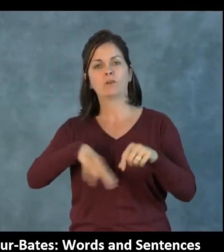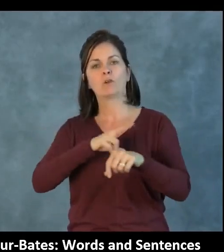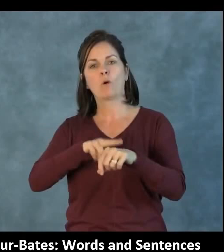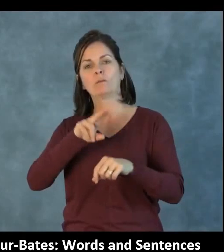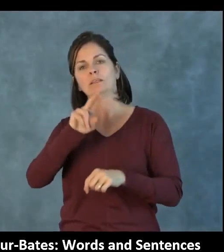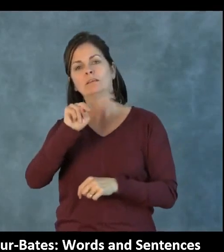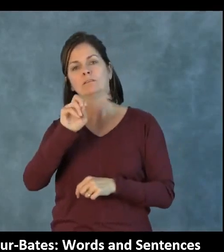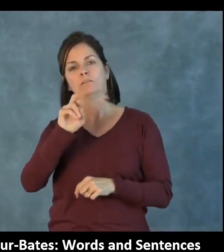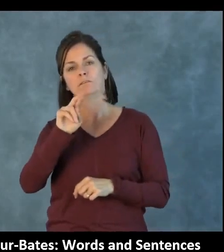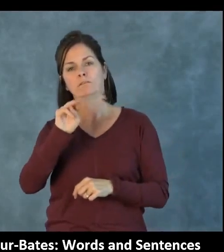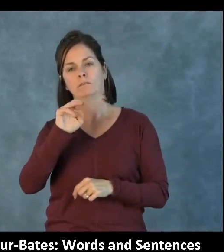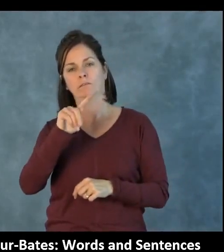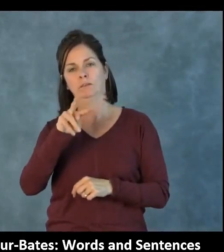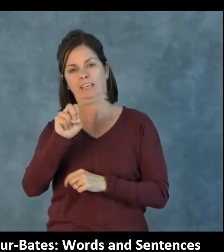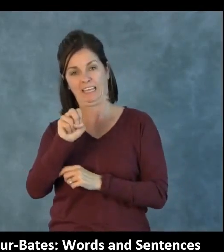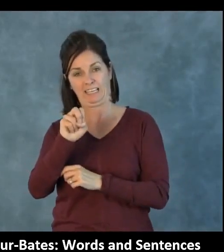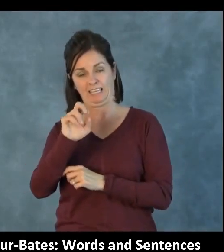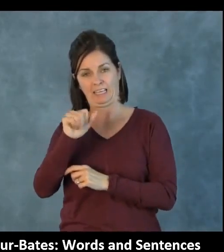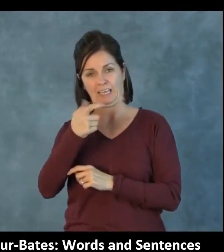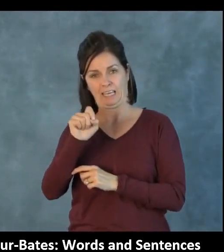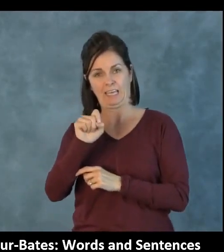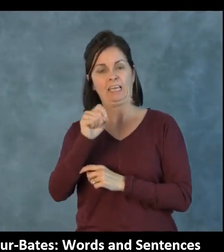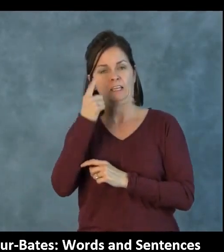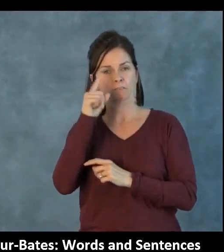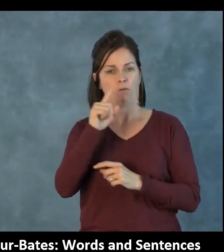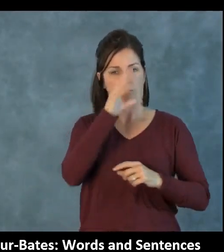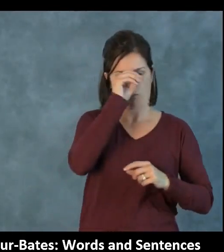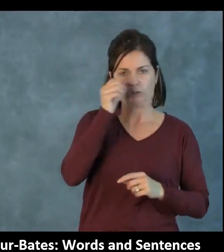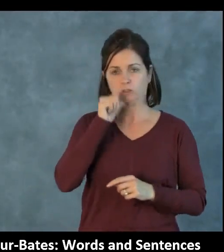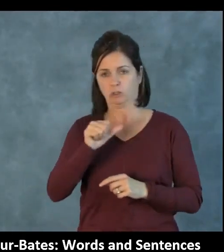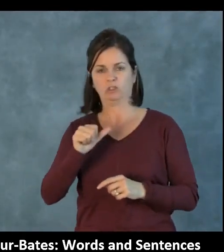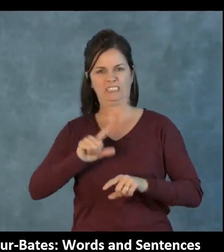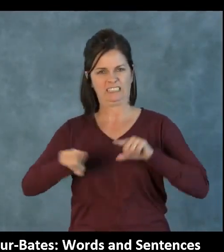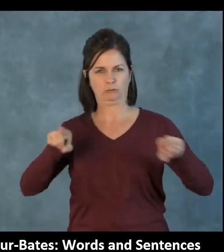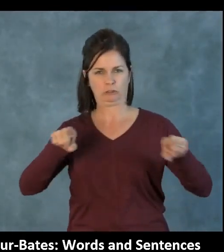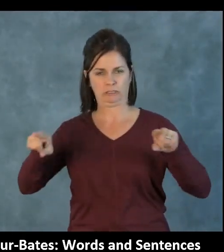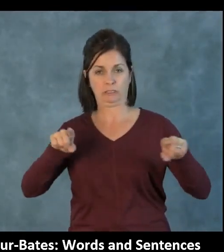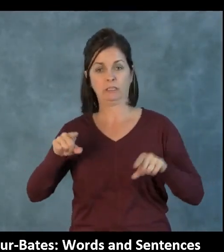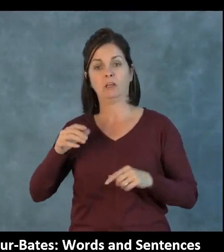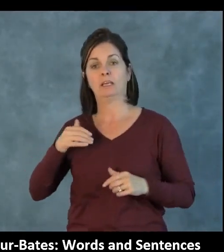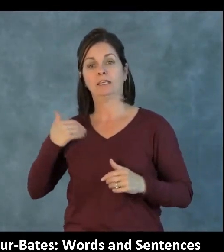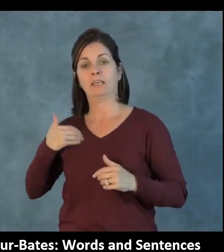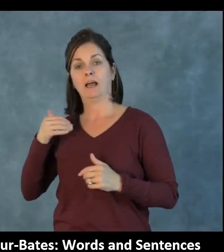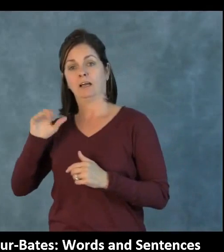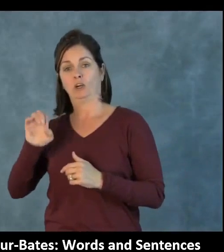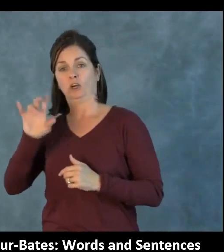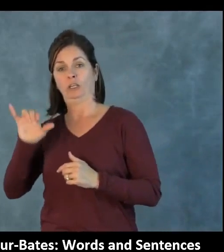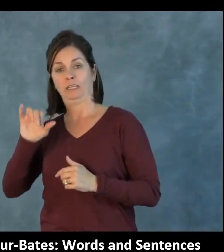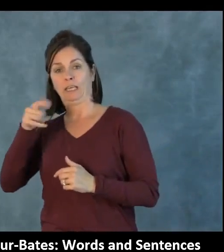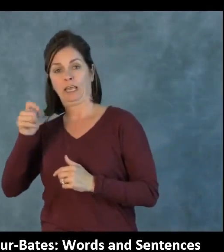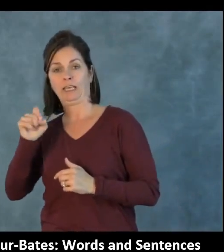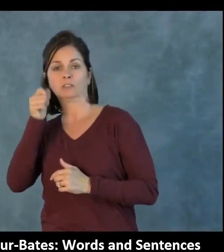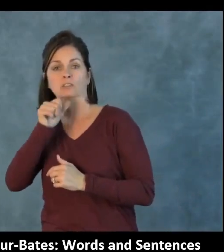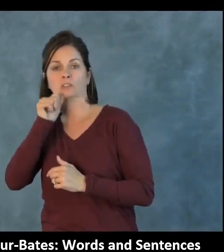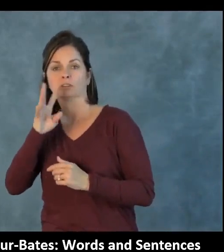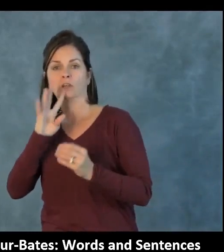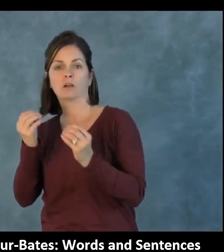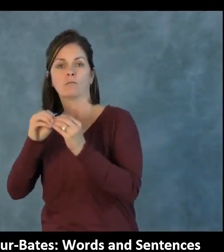At a very early age, typically girls talk more and sooner than boys do, and the norms reflect that.